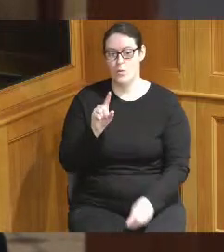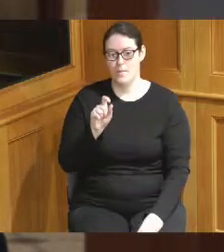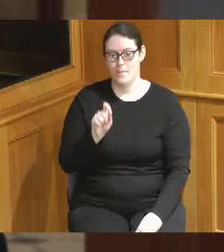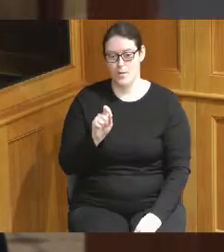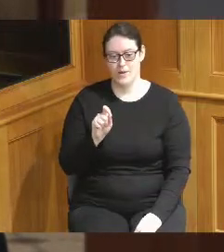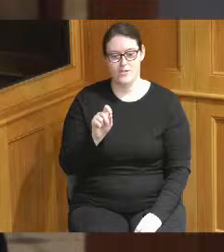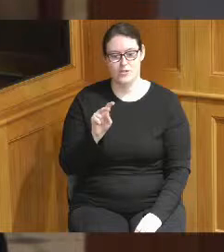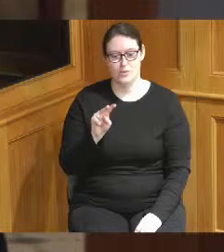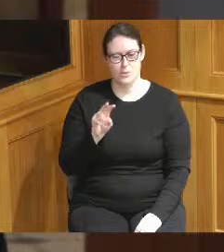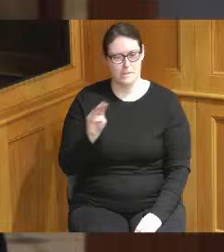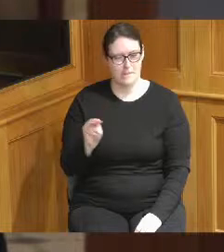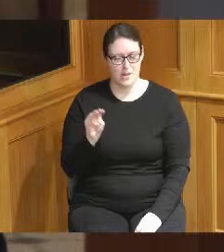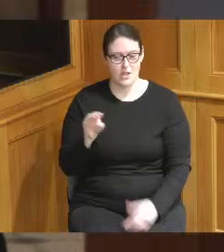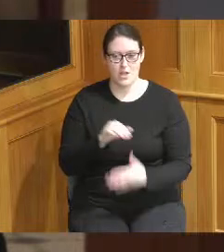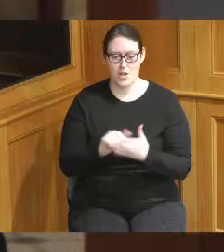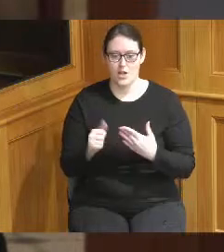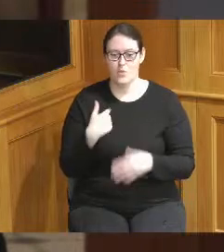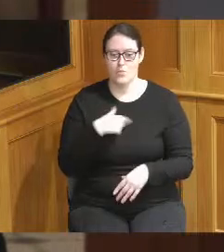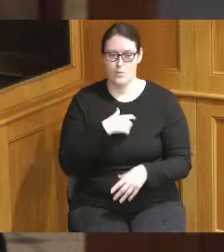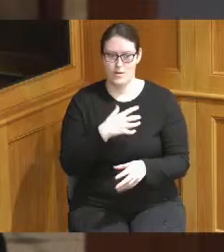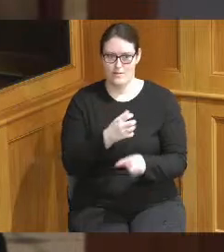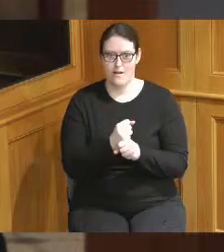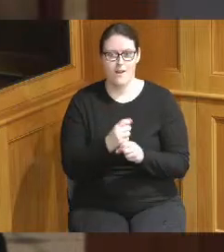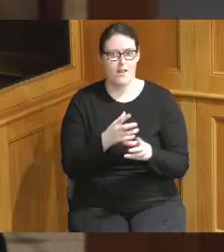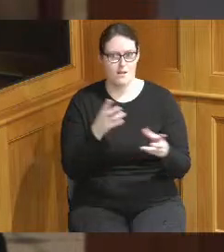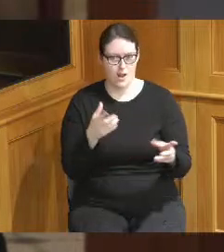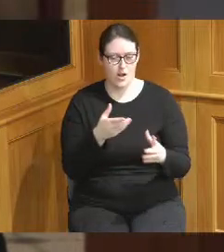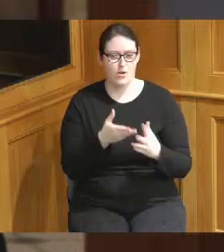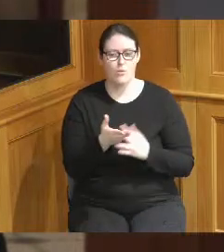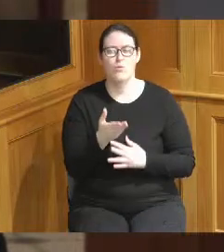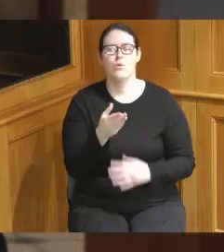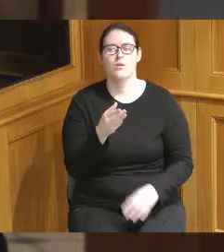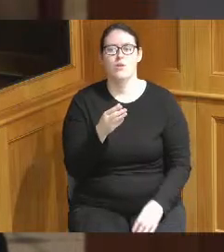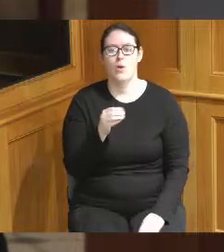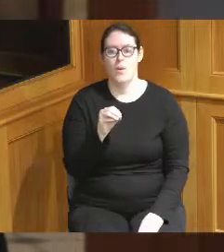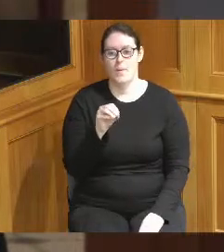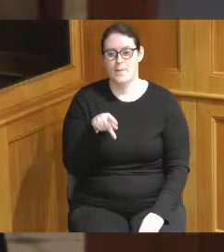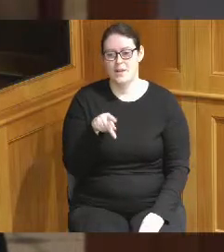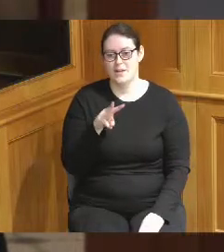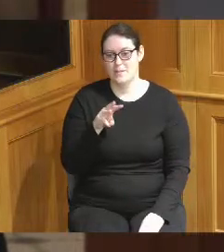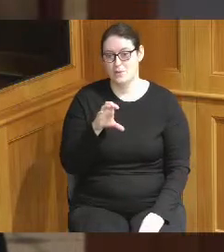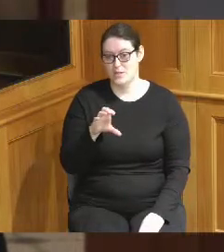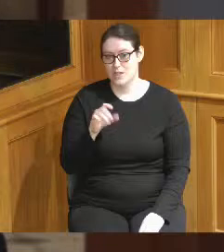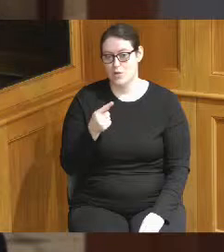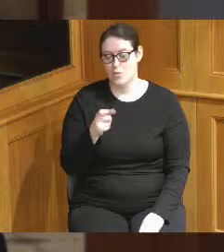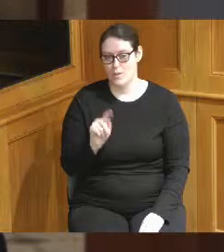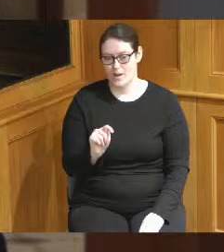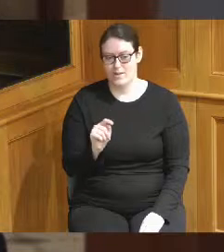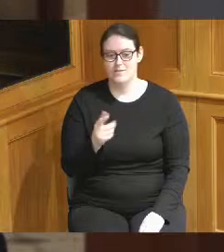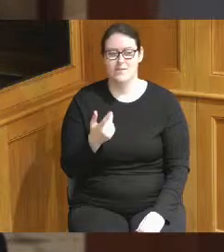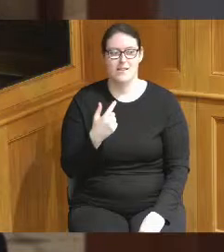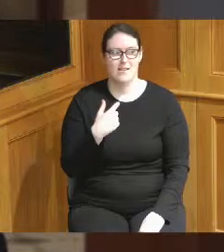that and then lastly I went out to Cheviot for a Community Civic Day they wanted some information